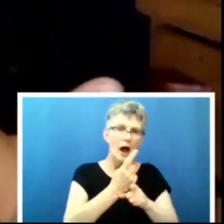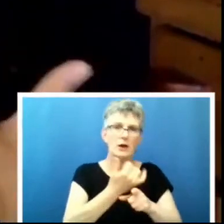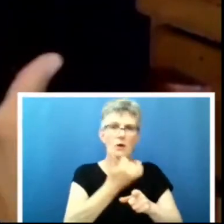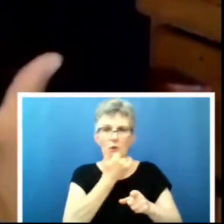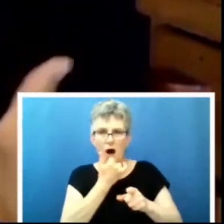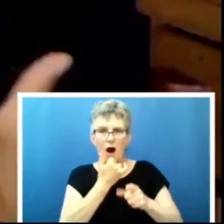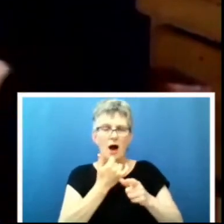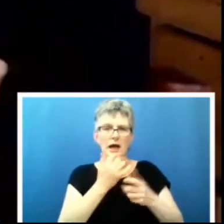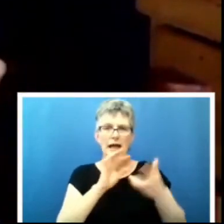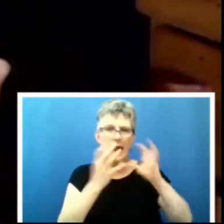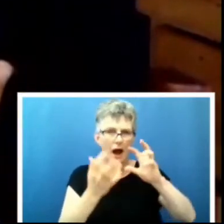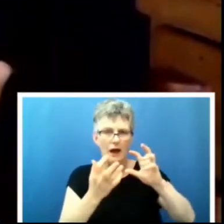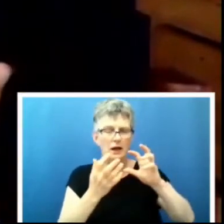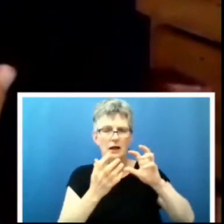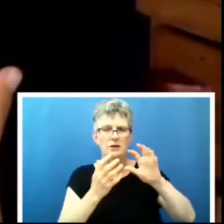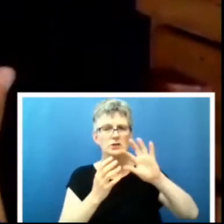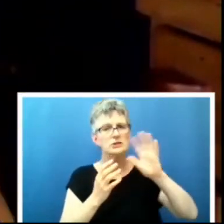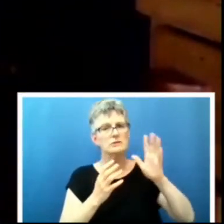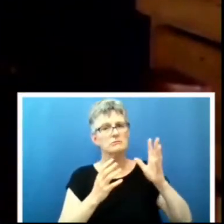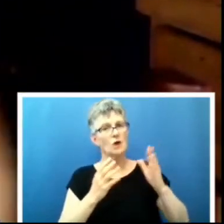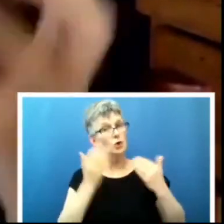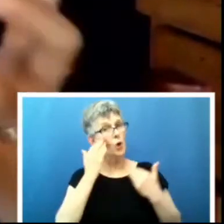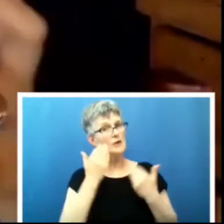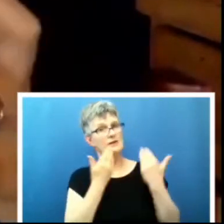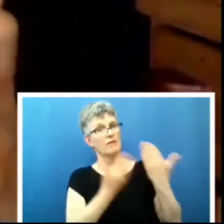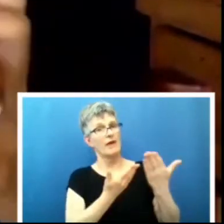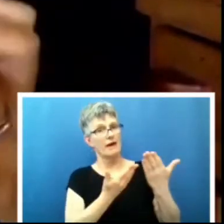and then find the peace there. Because it's all one.